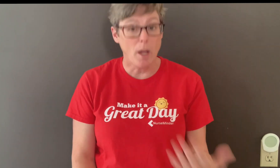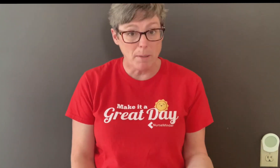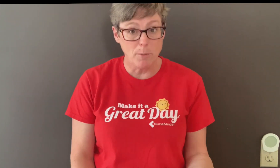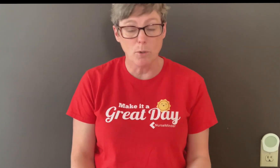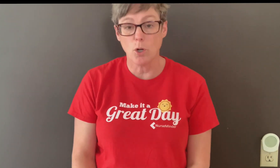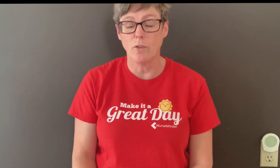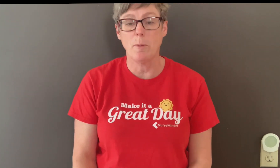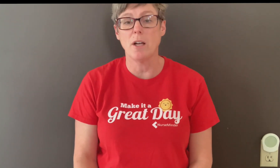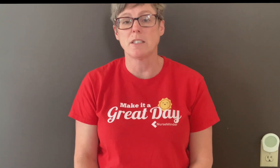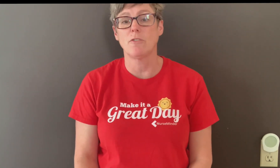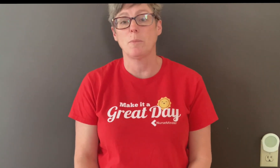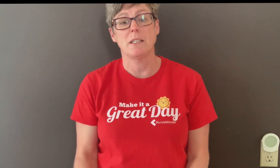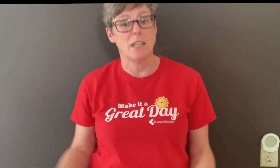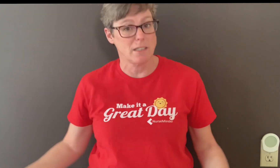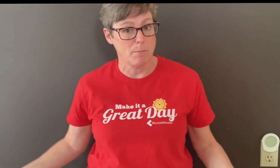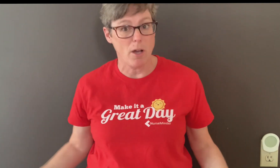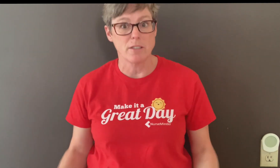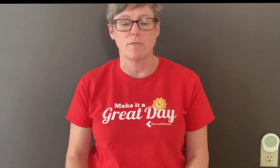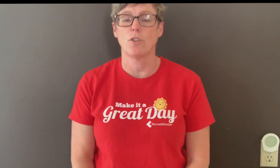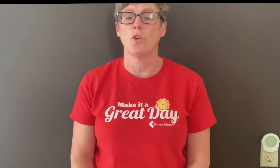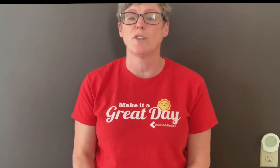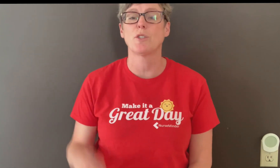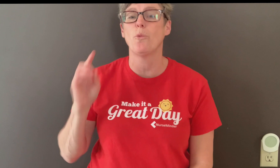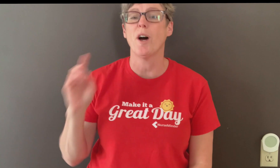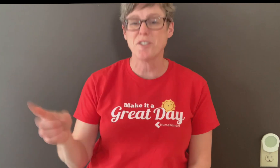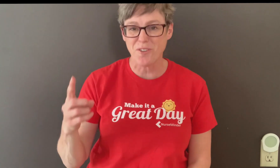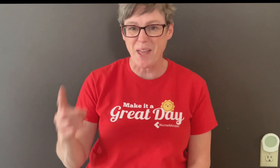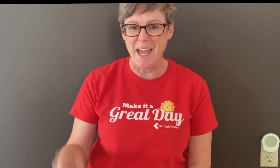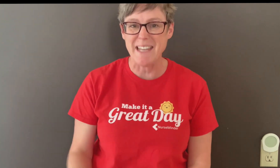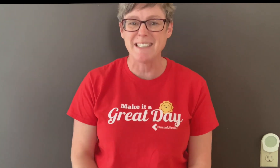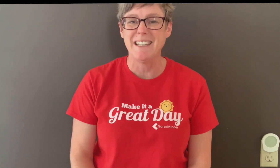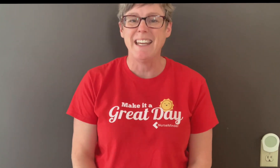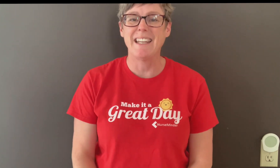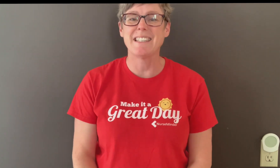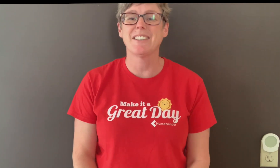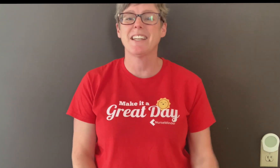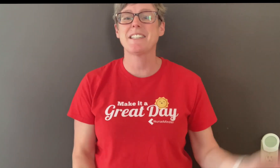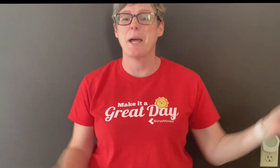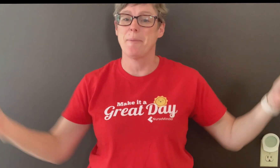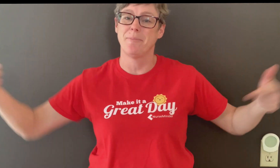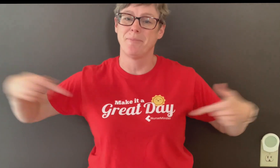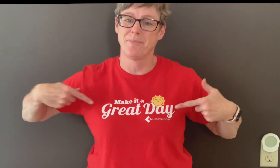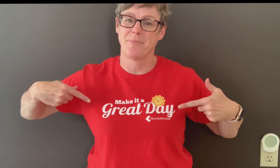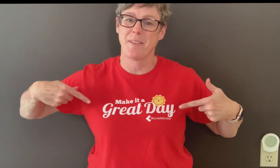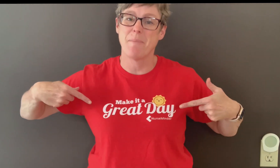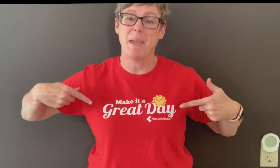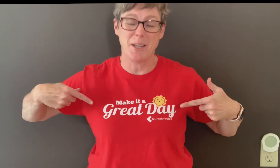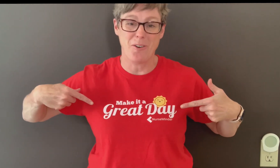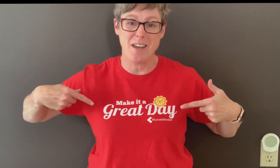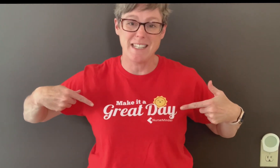people who are COVID positive or being tested positive for COVID, so watch for that and until next time make it a great day.